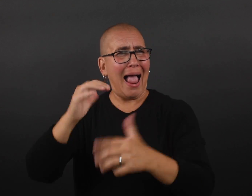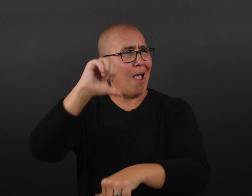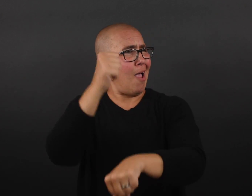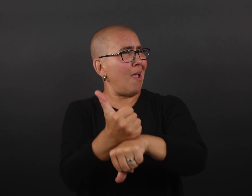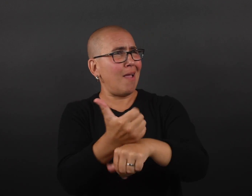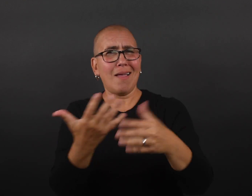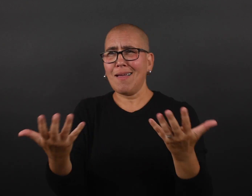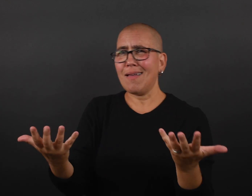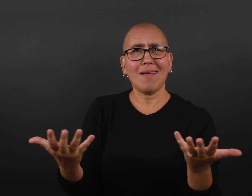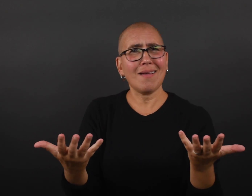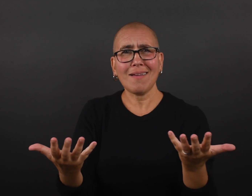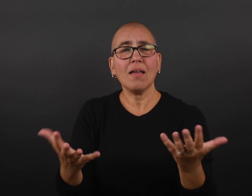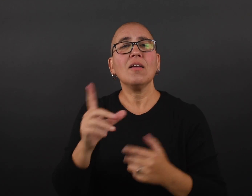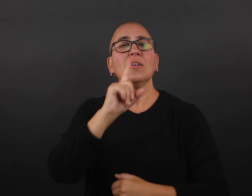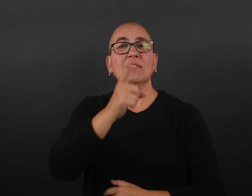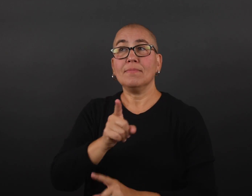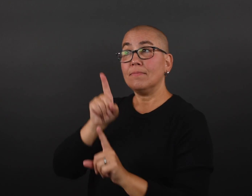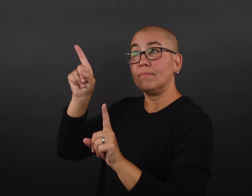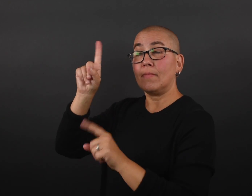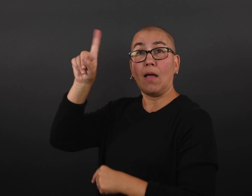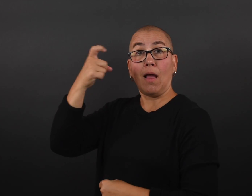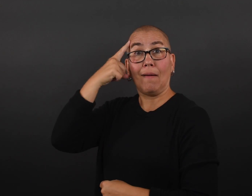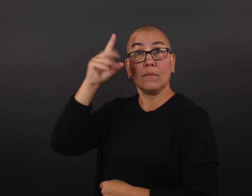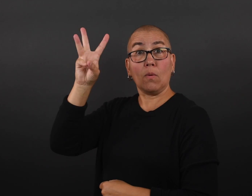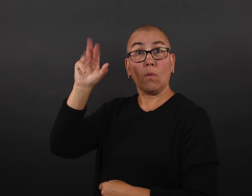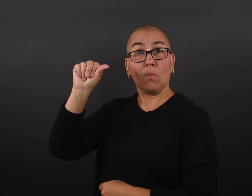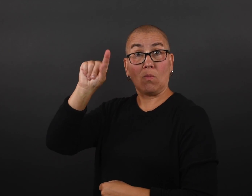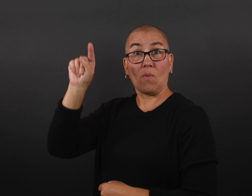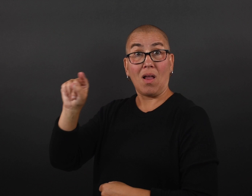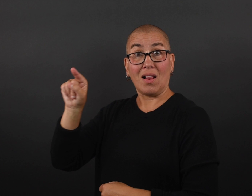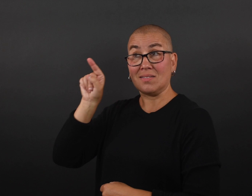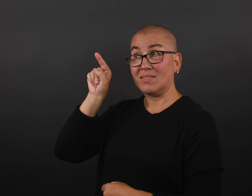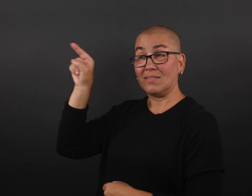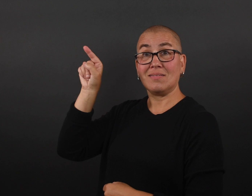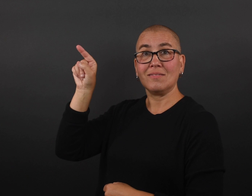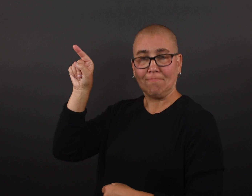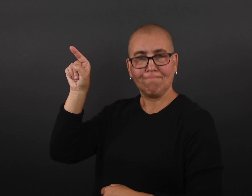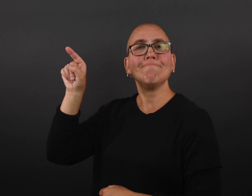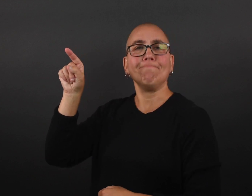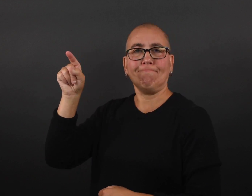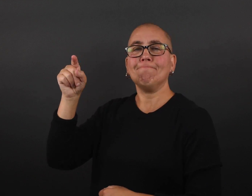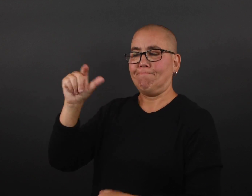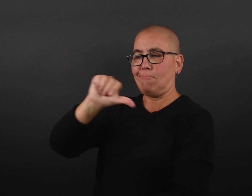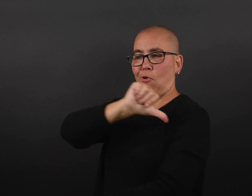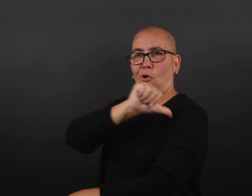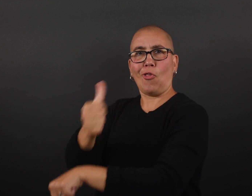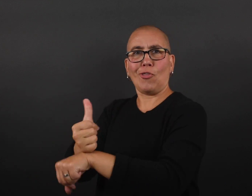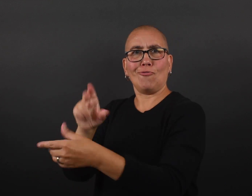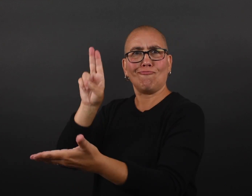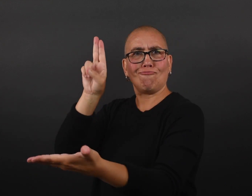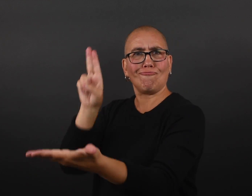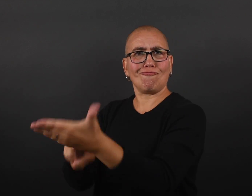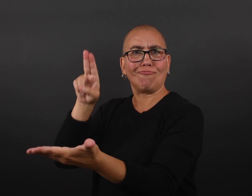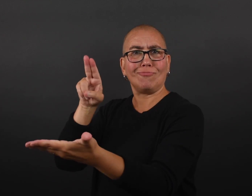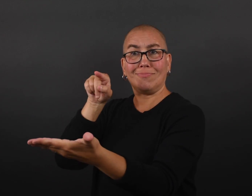Governor Walz initially authorized $2.5 million in American Rescue Plan funding to start the